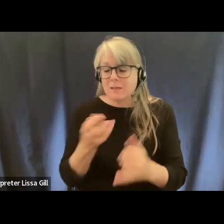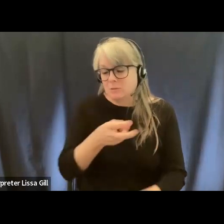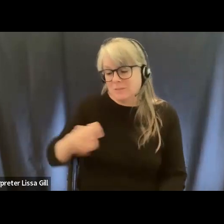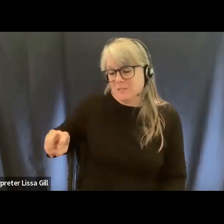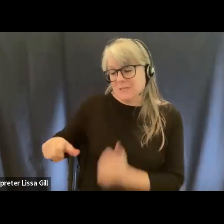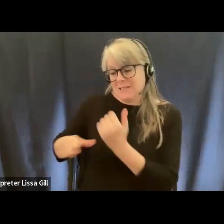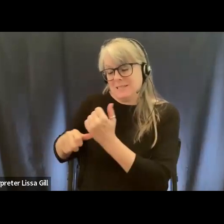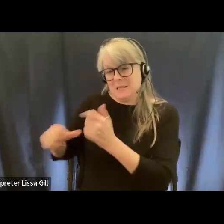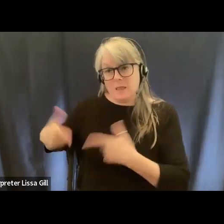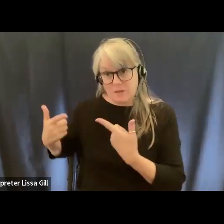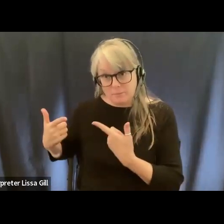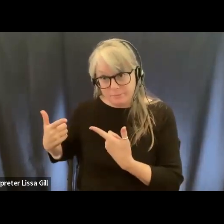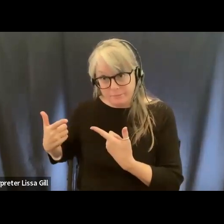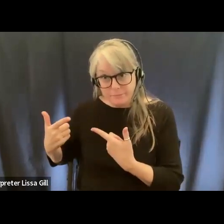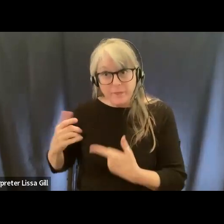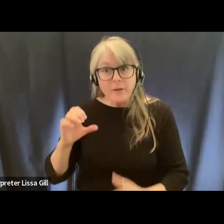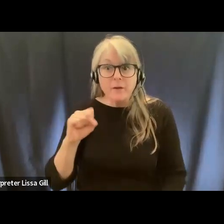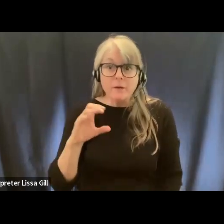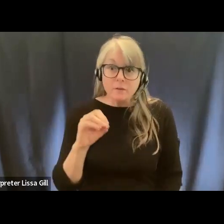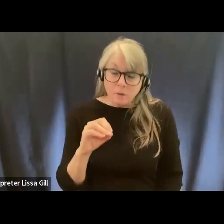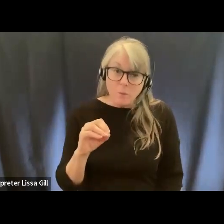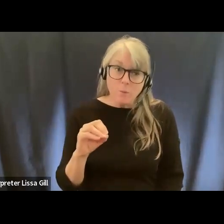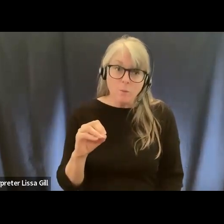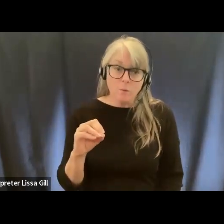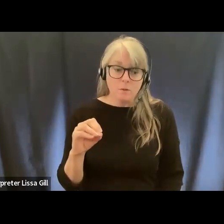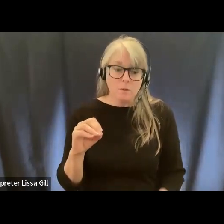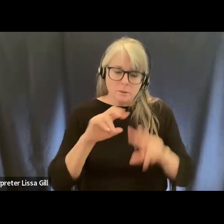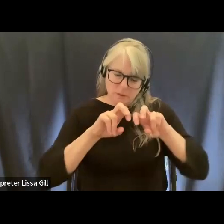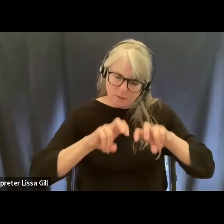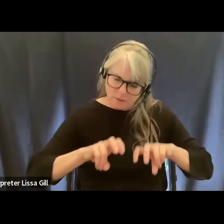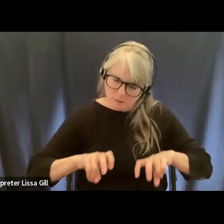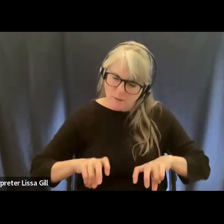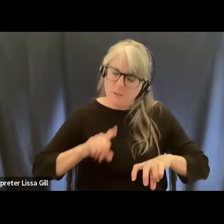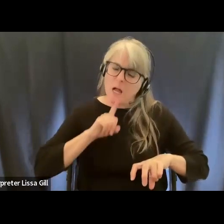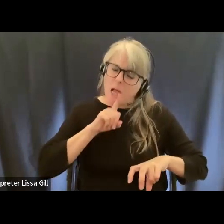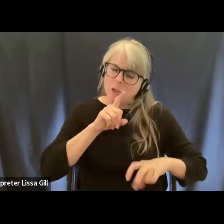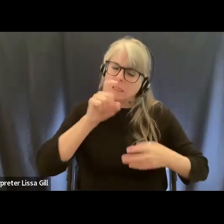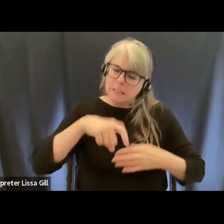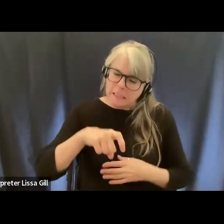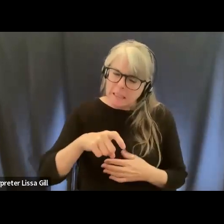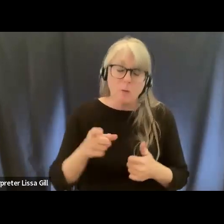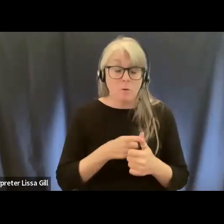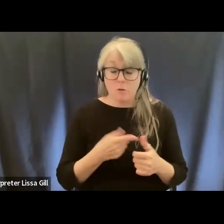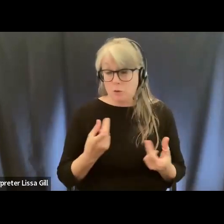So getting to the root of what you actually need, you know, the first thing I like to do when I meet with clients is to find out what their needs are.